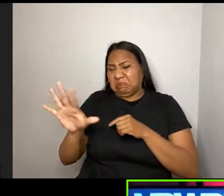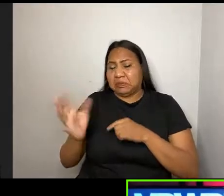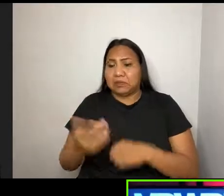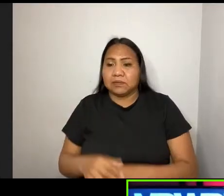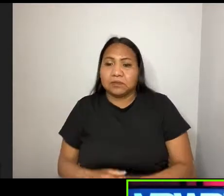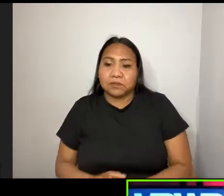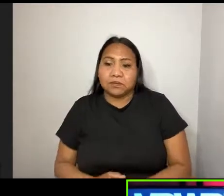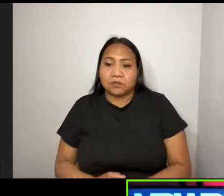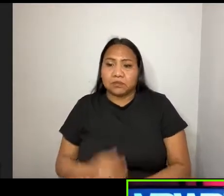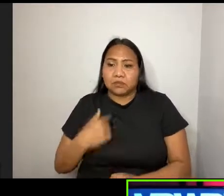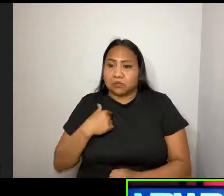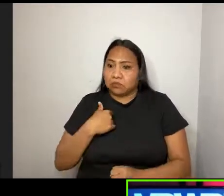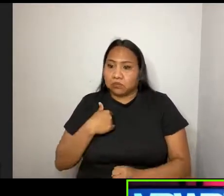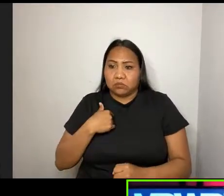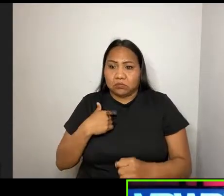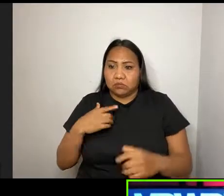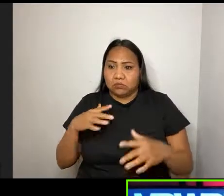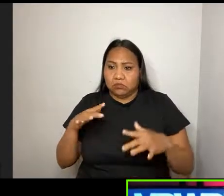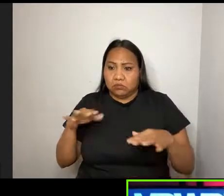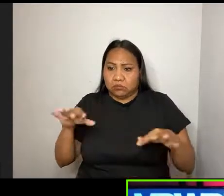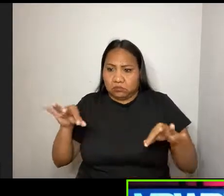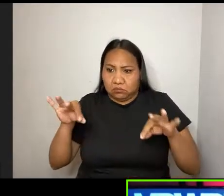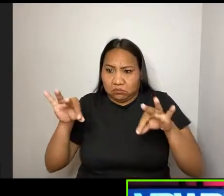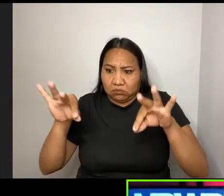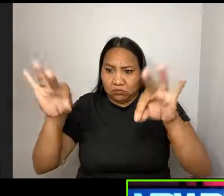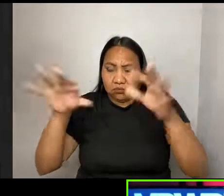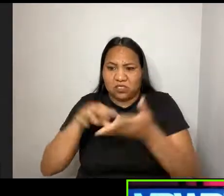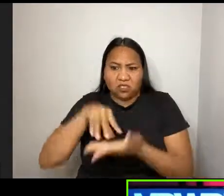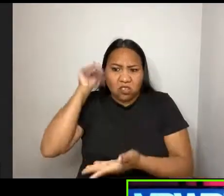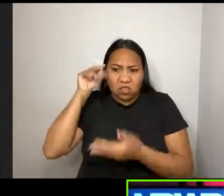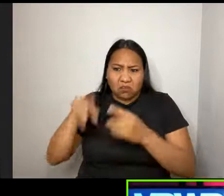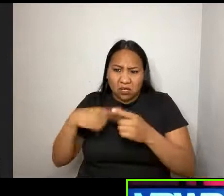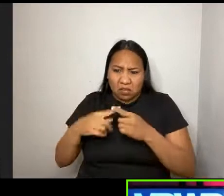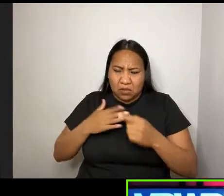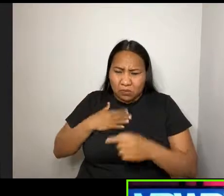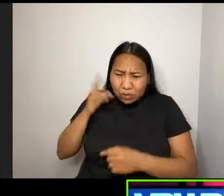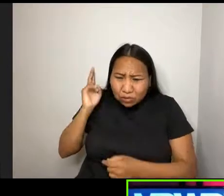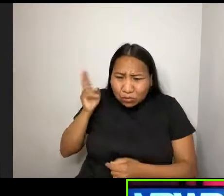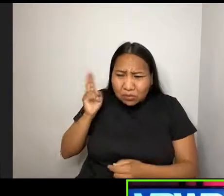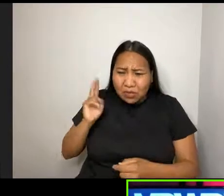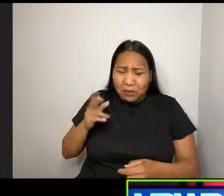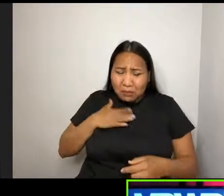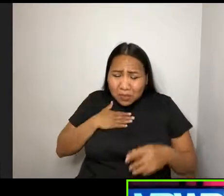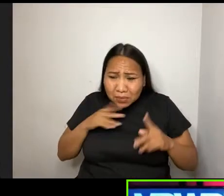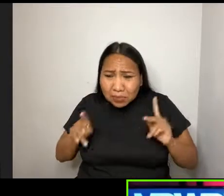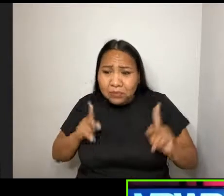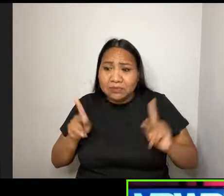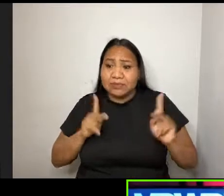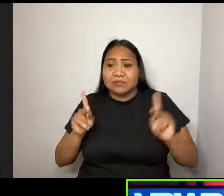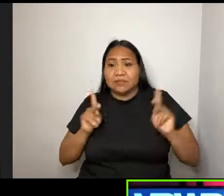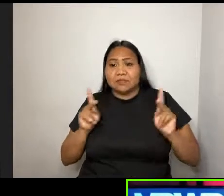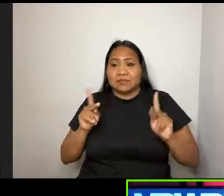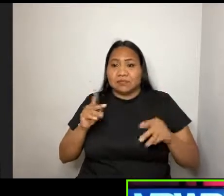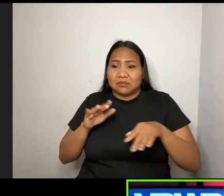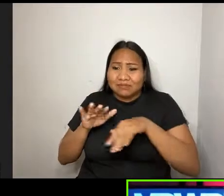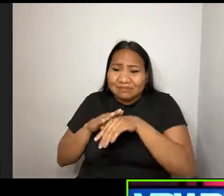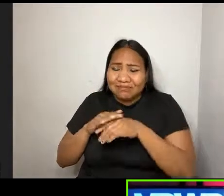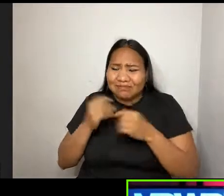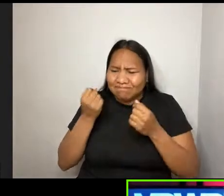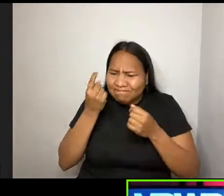my own heritage and people and what we have done and been a part of. The more I find out about it,